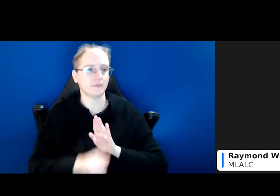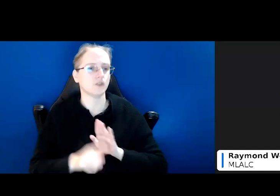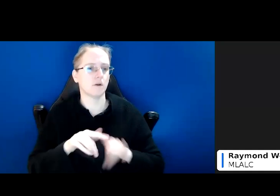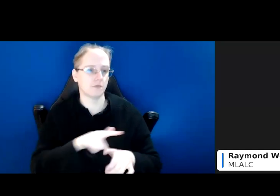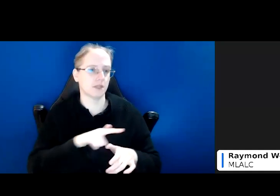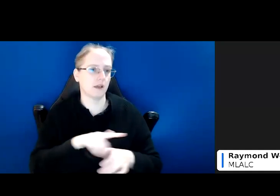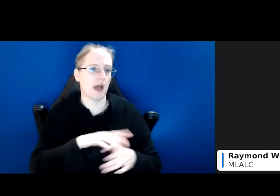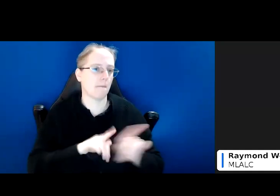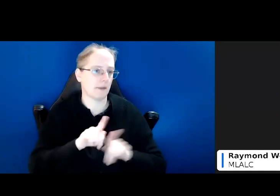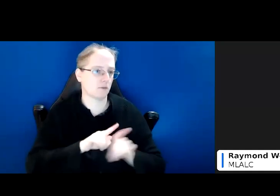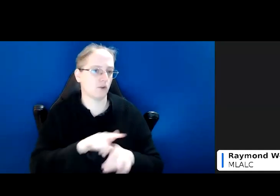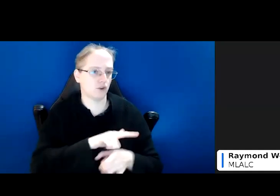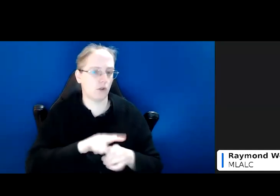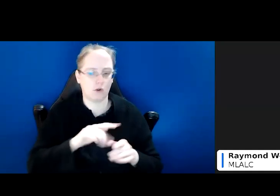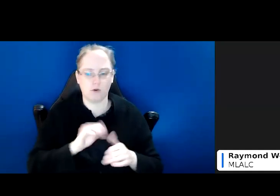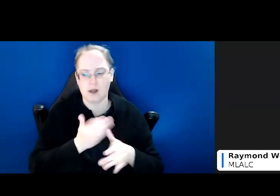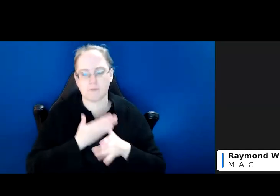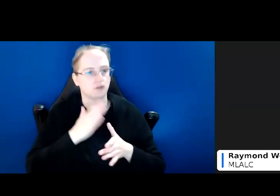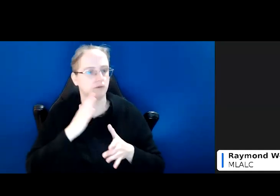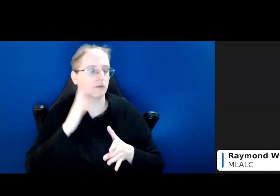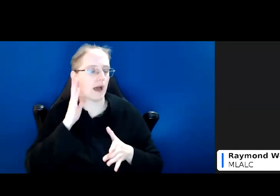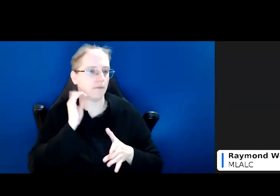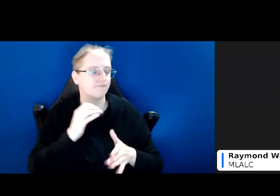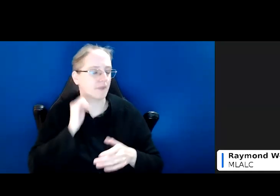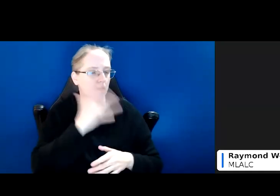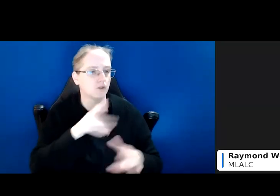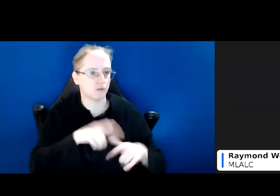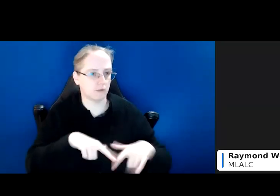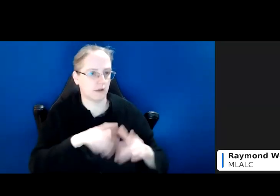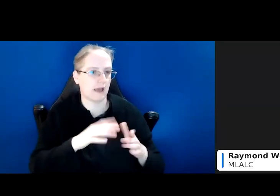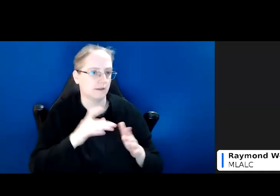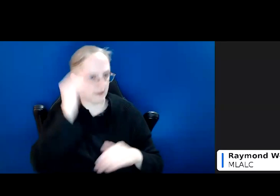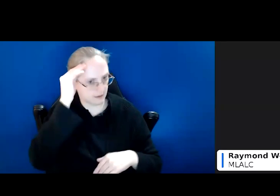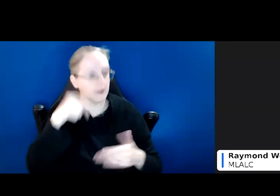Council today, and I don I'm going to go to land and you know,